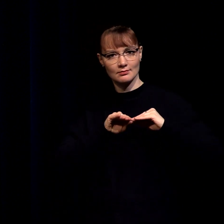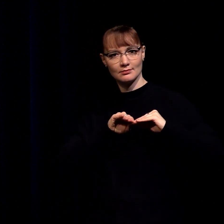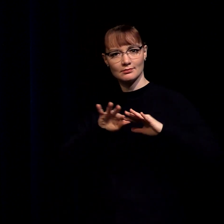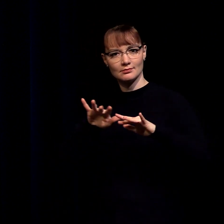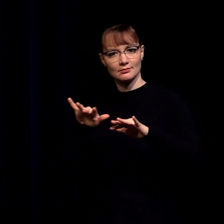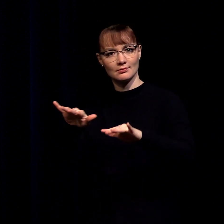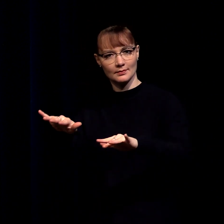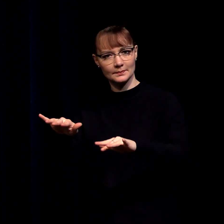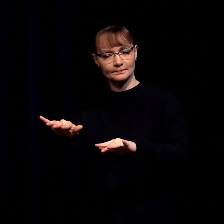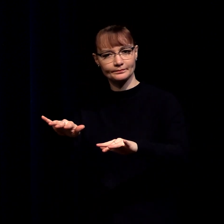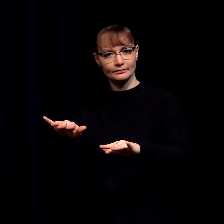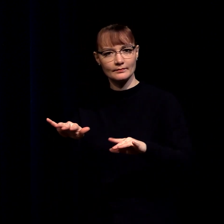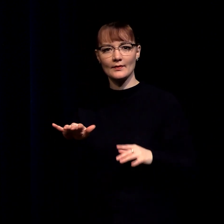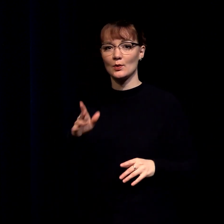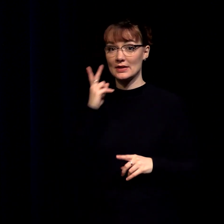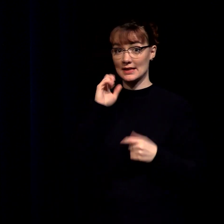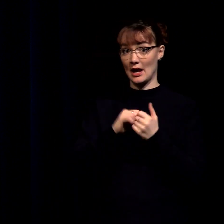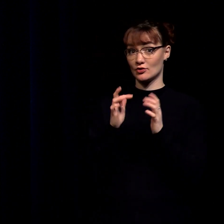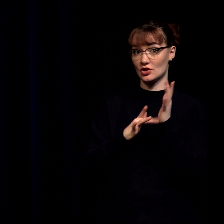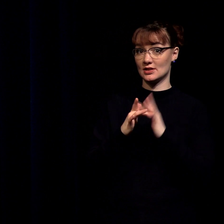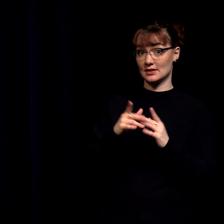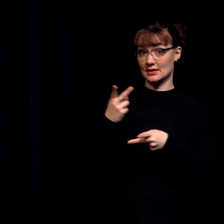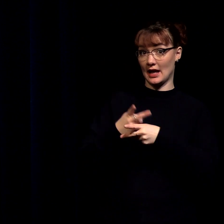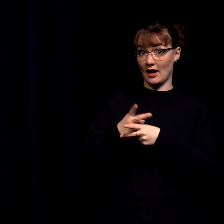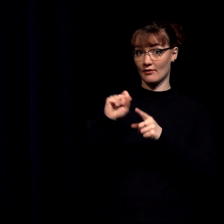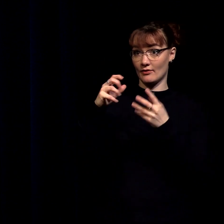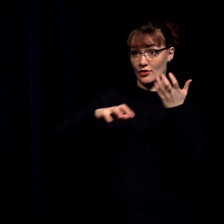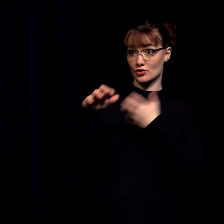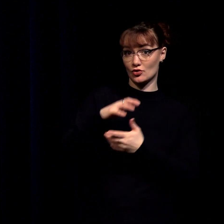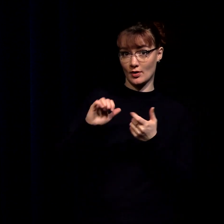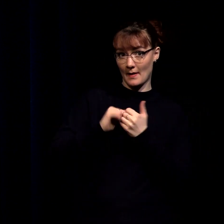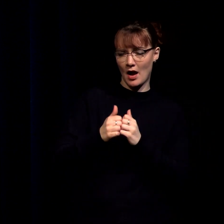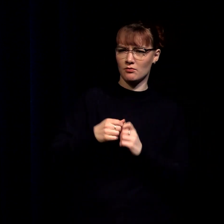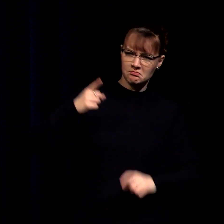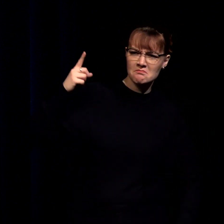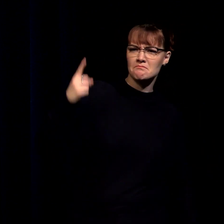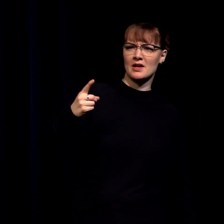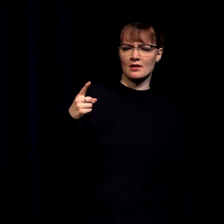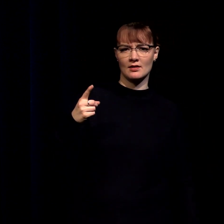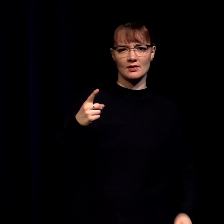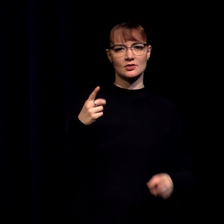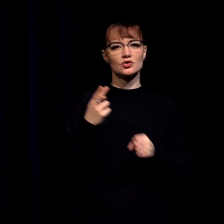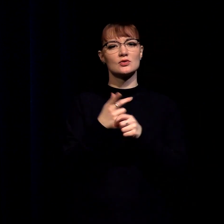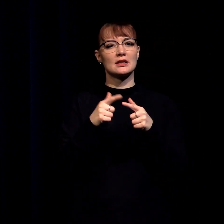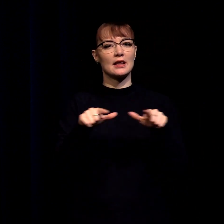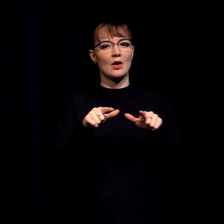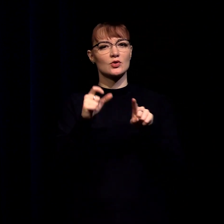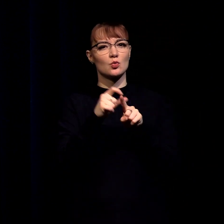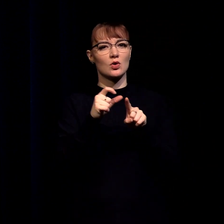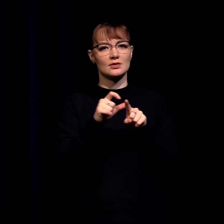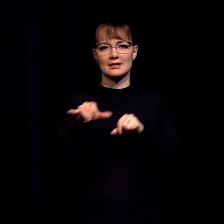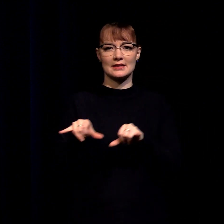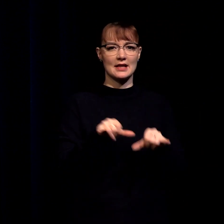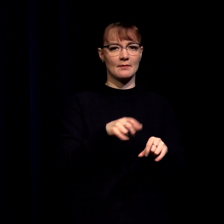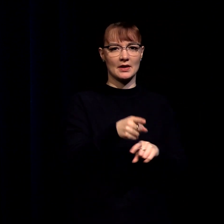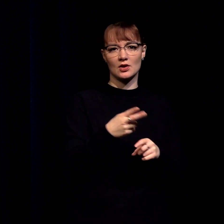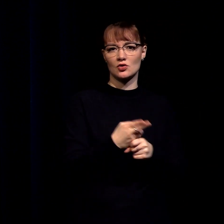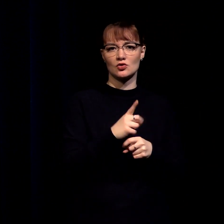way that he rebukes and takes care of this, we see he is using language that is the same that he uses when he is practicing